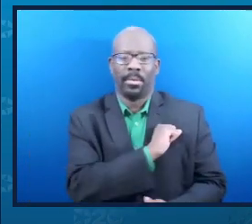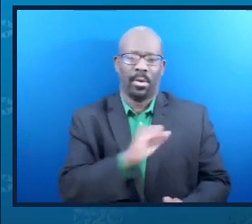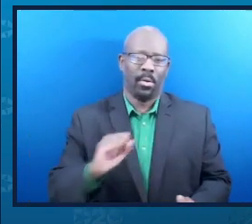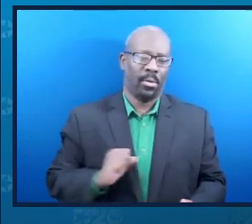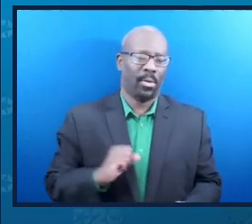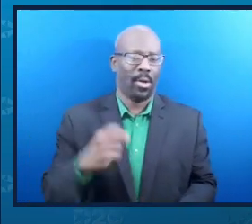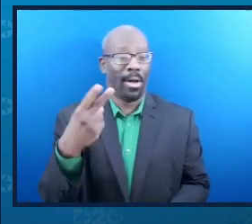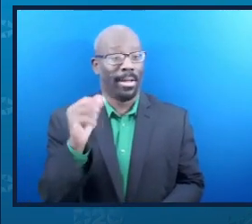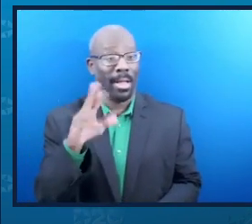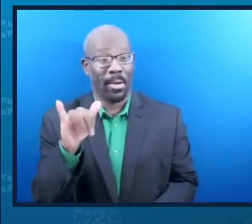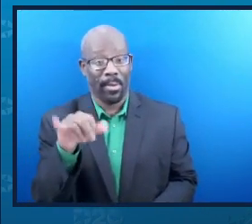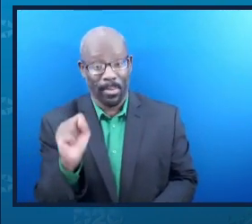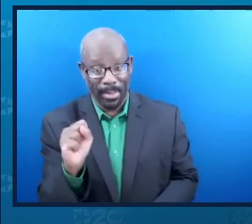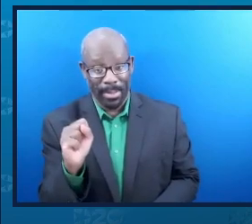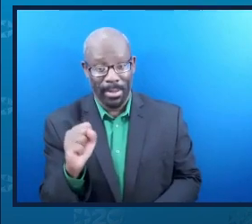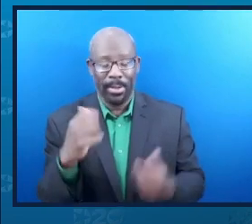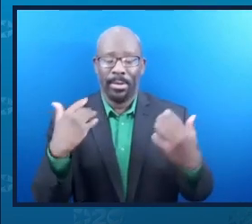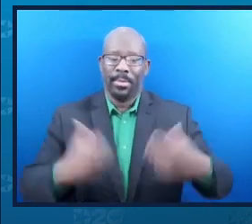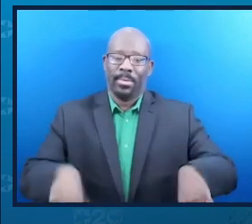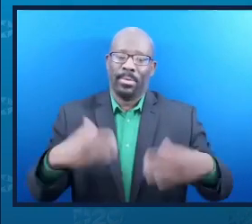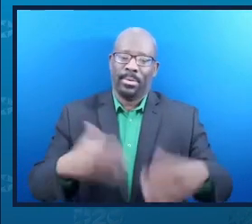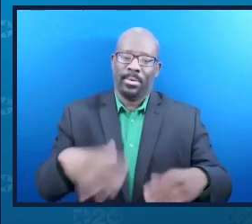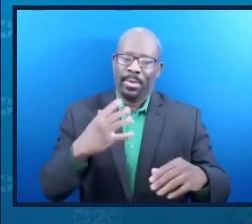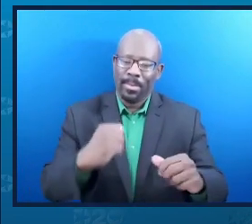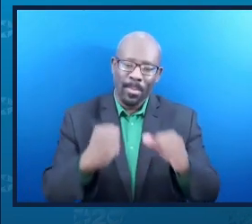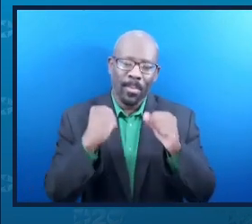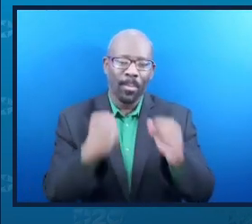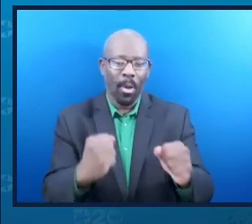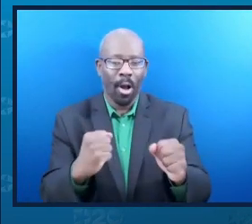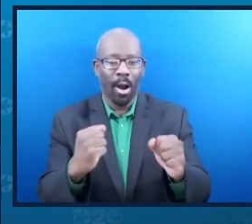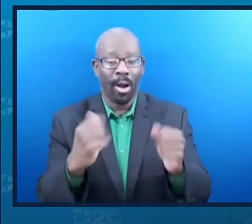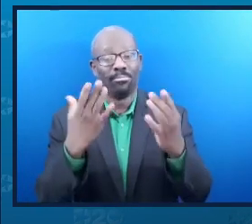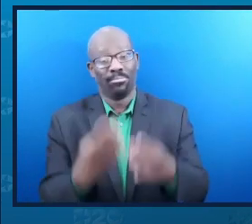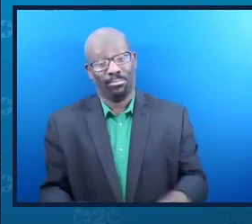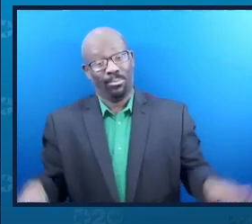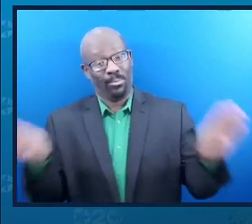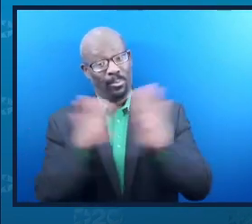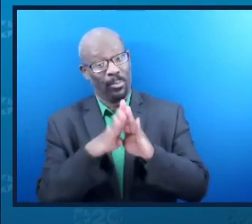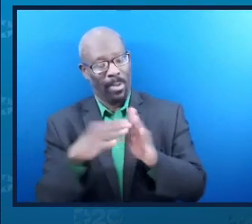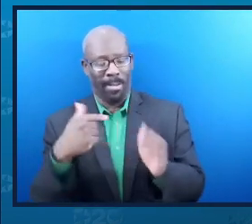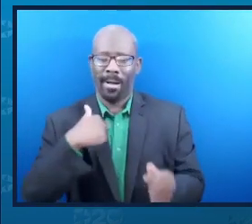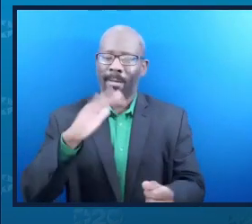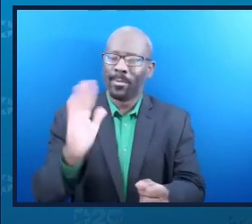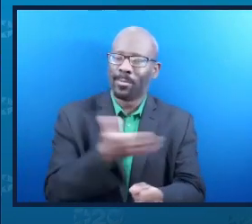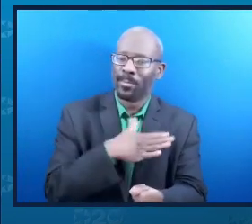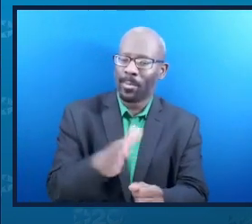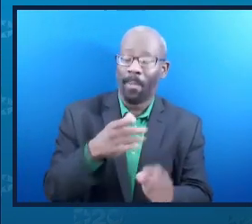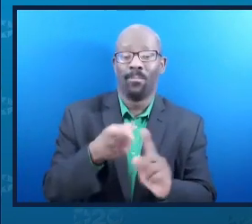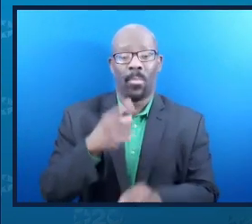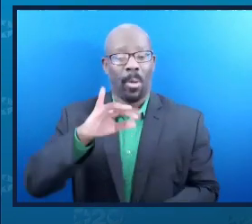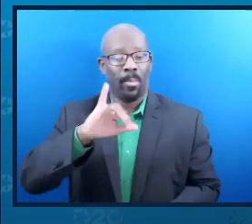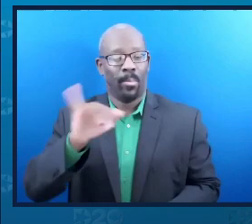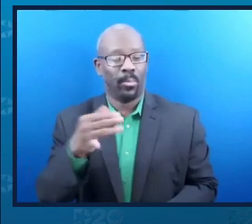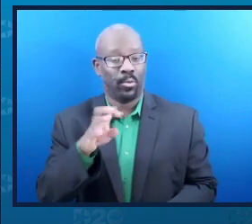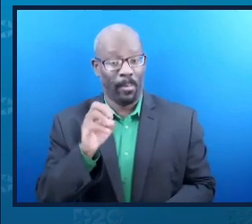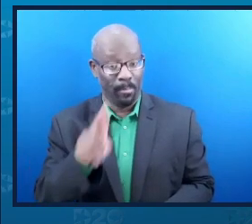THANK YOU SENATOR HARRIS. POWER. TO CLOSE OUT THE NIGHT WE HAVE AMAZING MUSIC FROM ENCALM COM